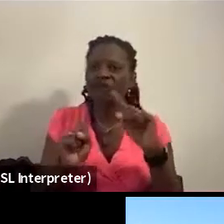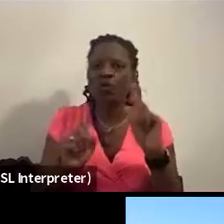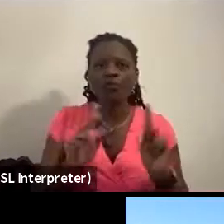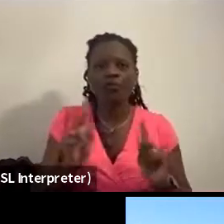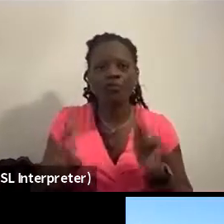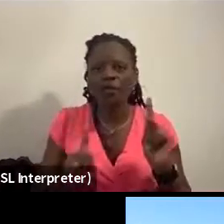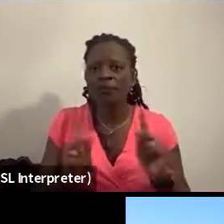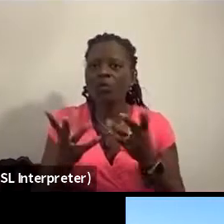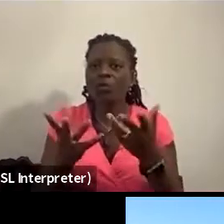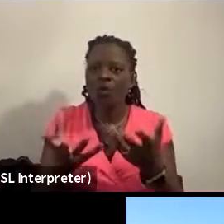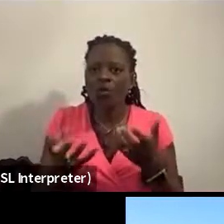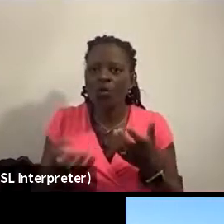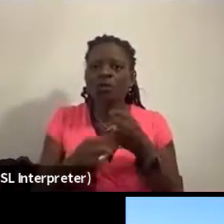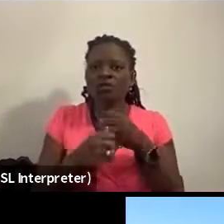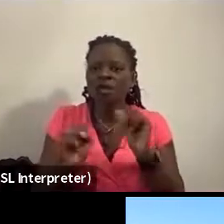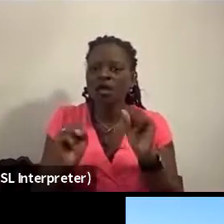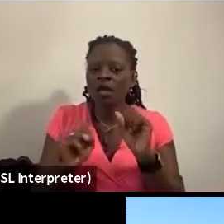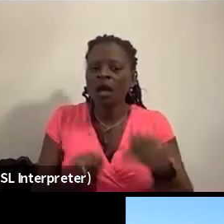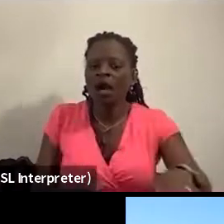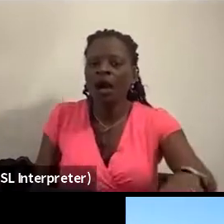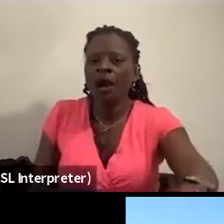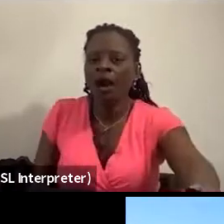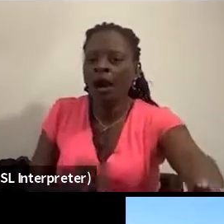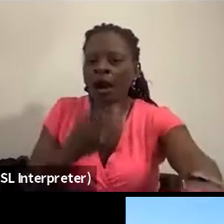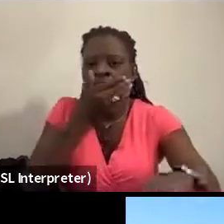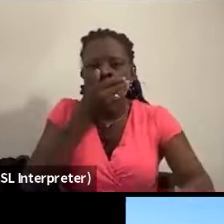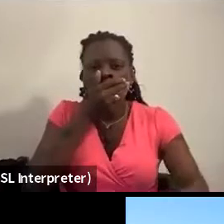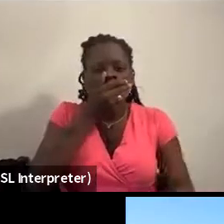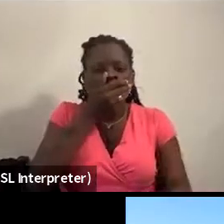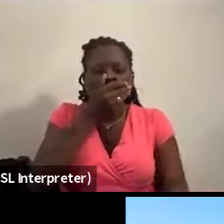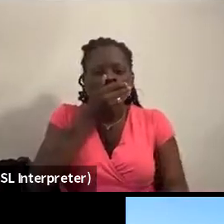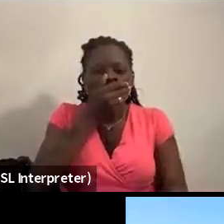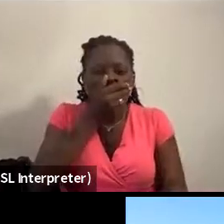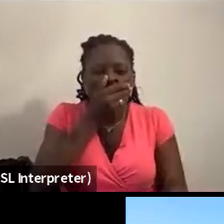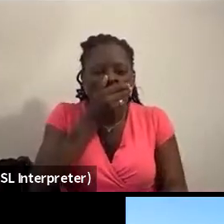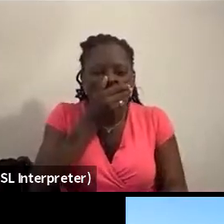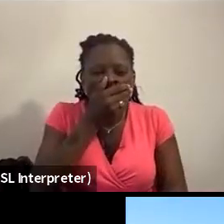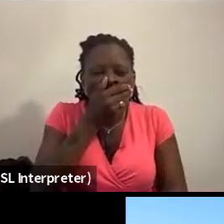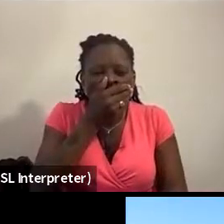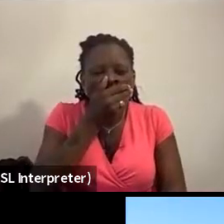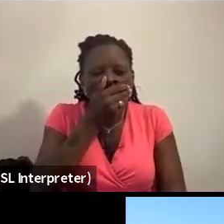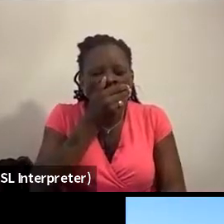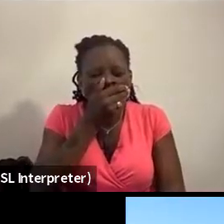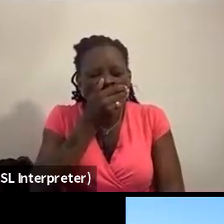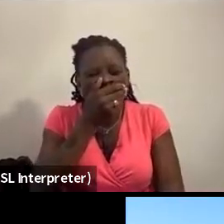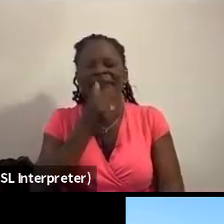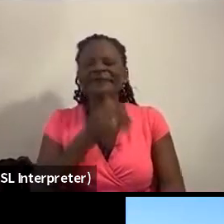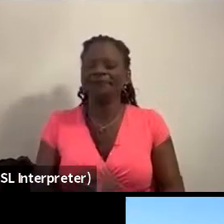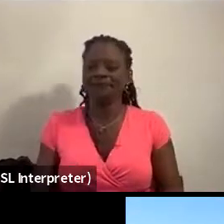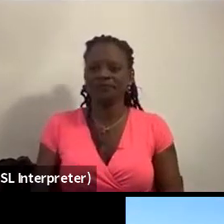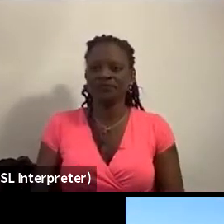that first, even before physicians, all of us really sign a commitment to do